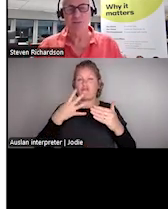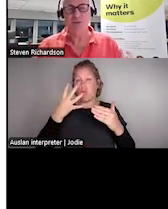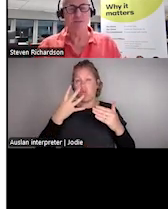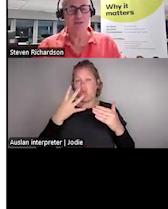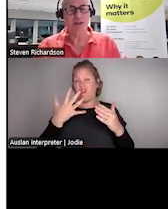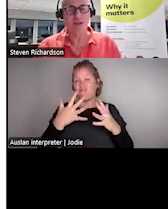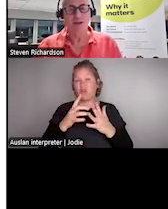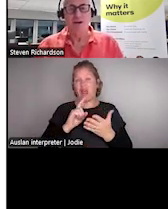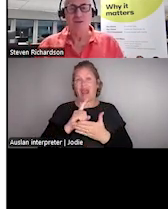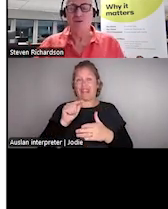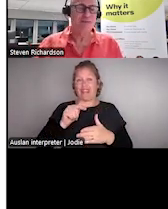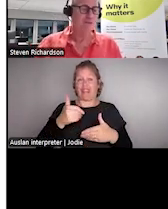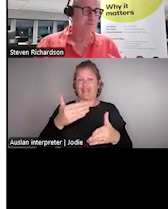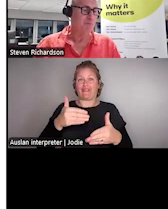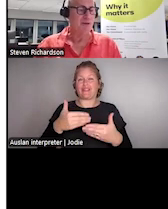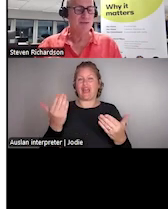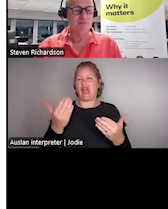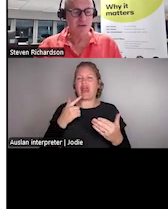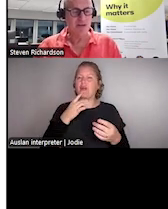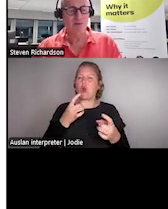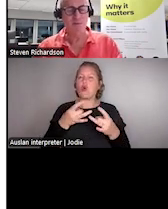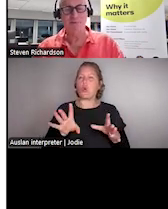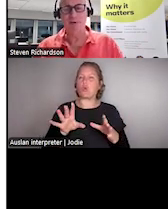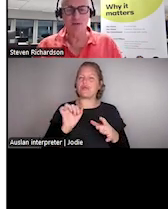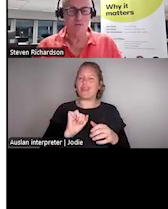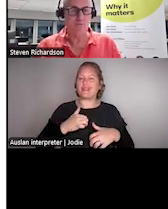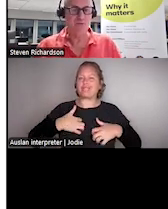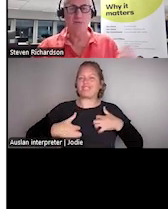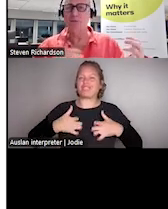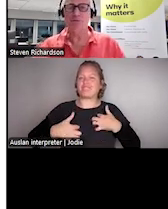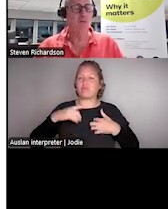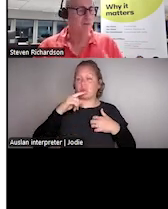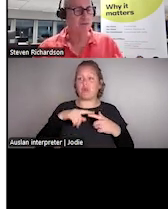the Giving Day has lost a bit of momentum. People are feeling exhausted. You have been talking about